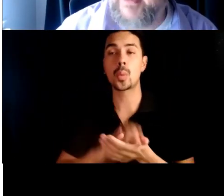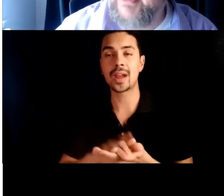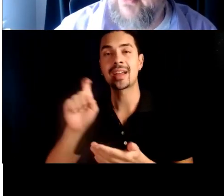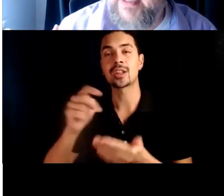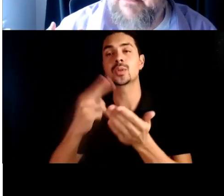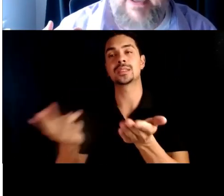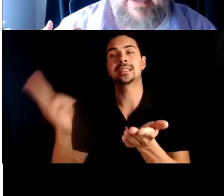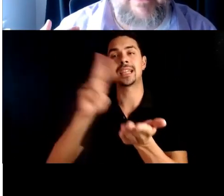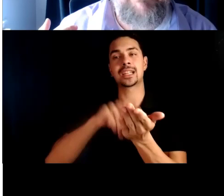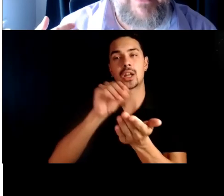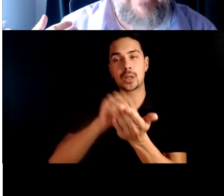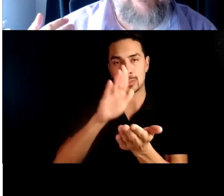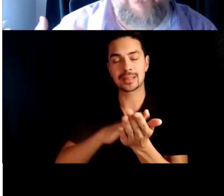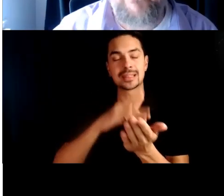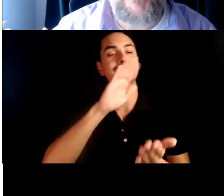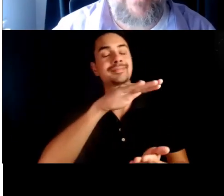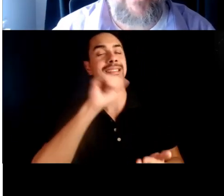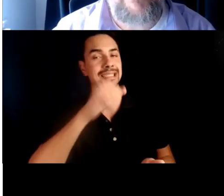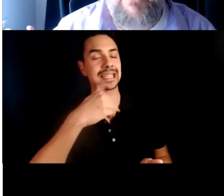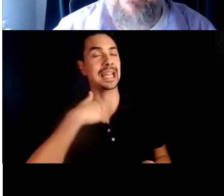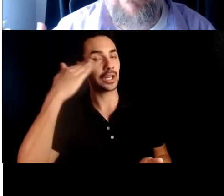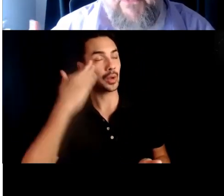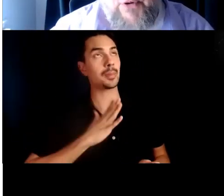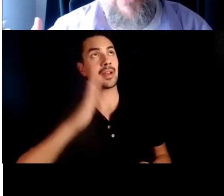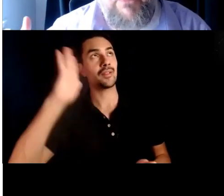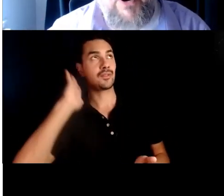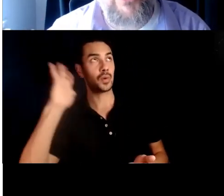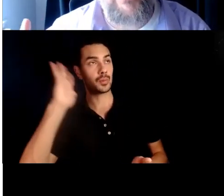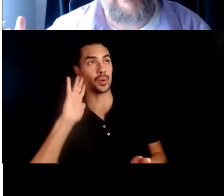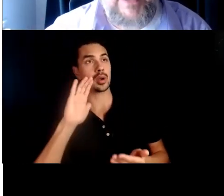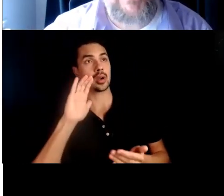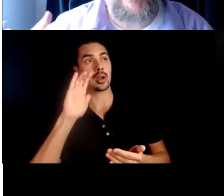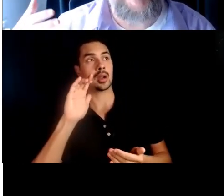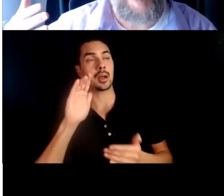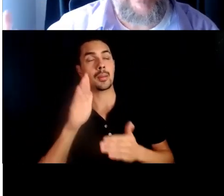"I know that my former partner, husband,